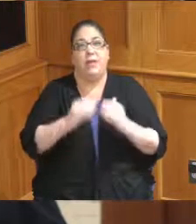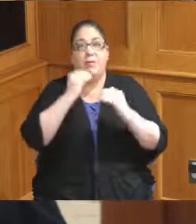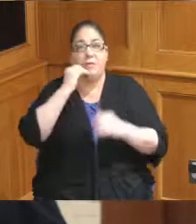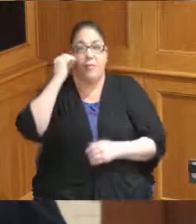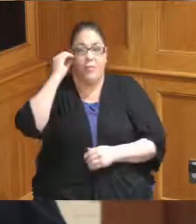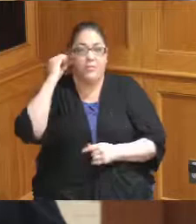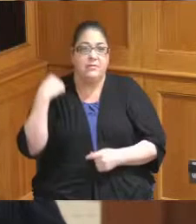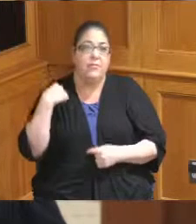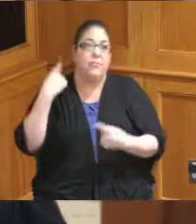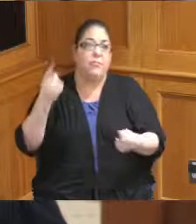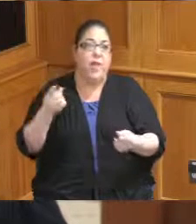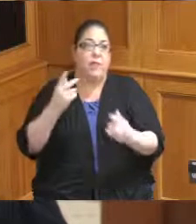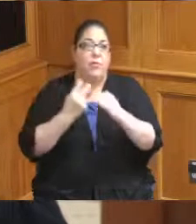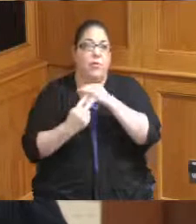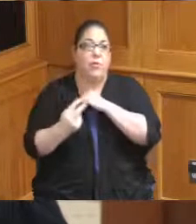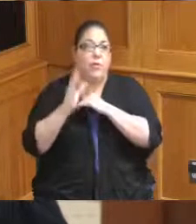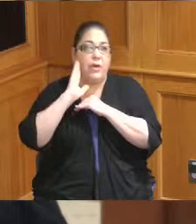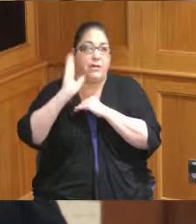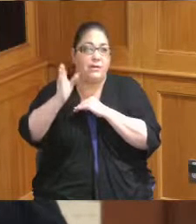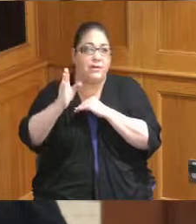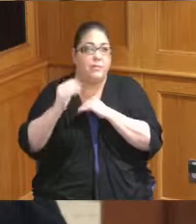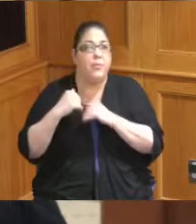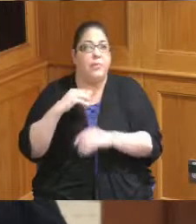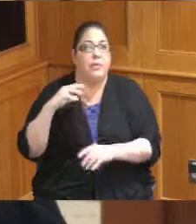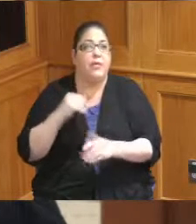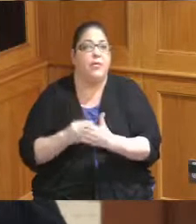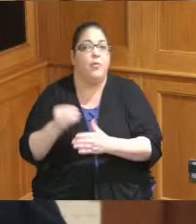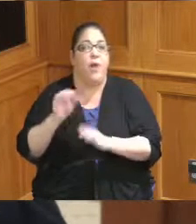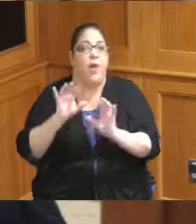have been or anticipated to be acquired through this project